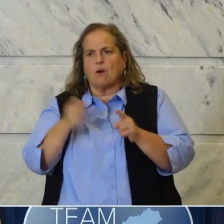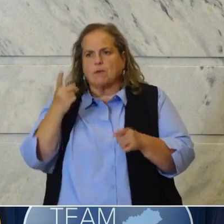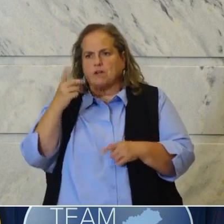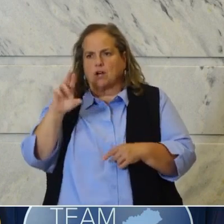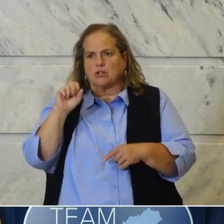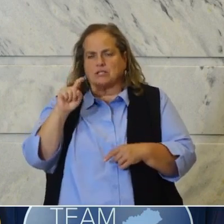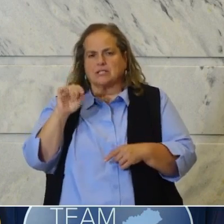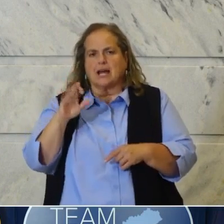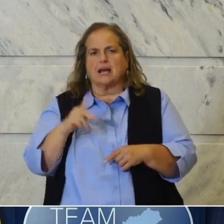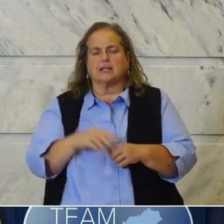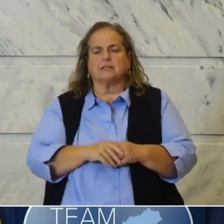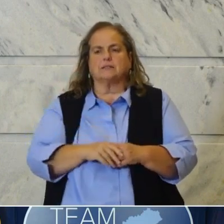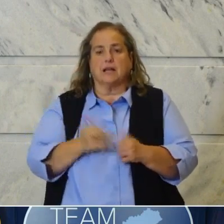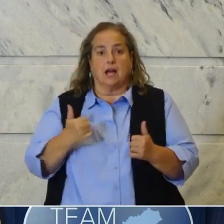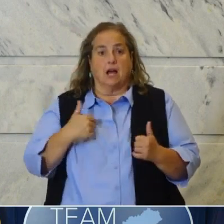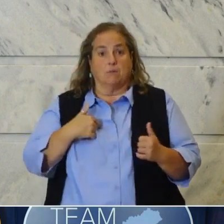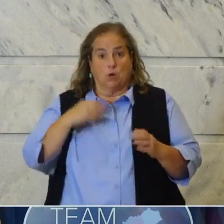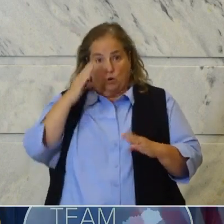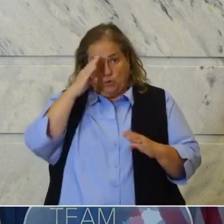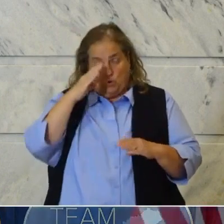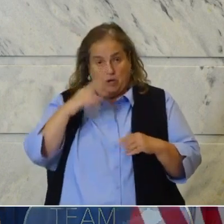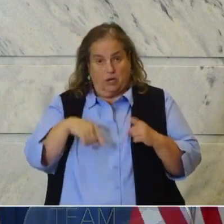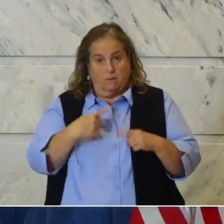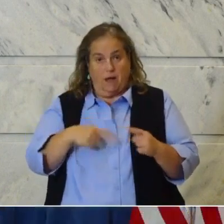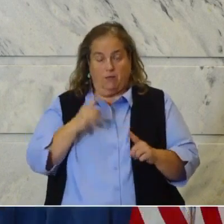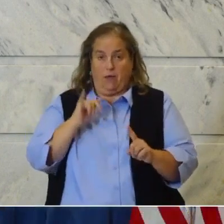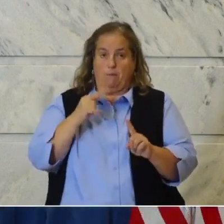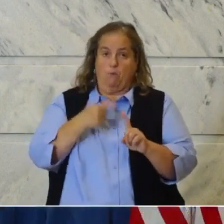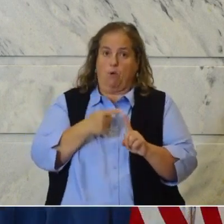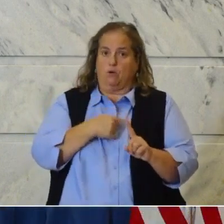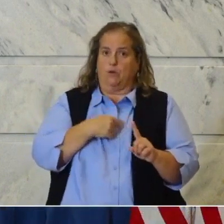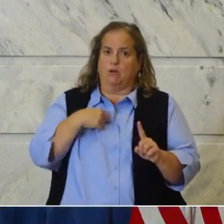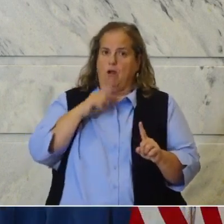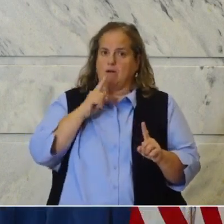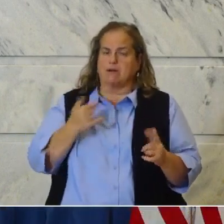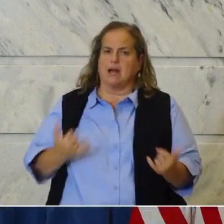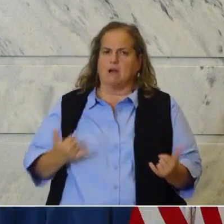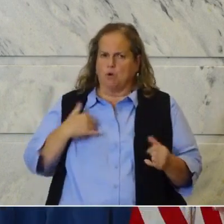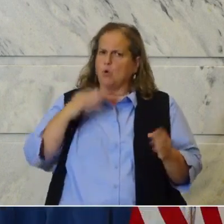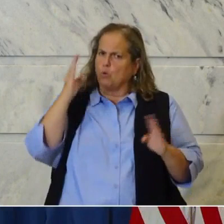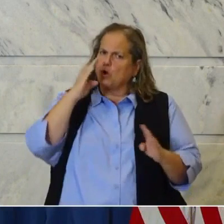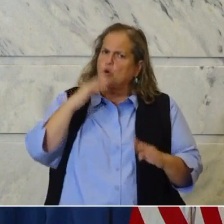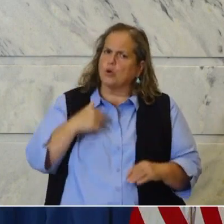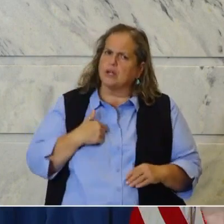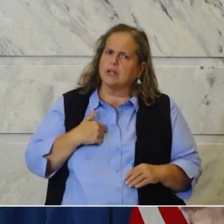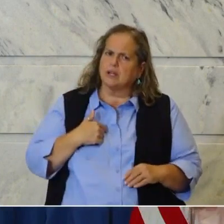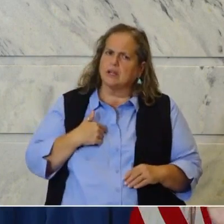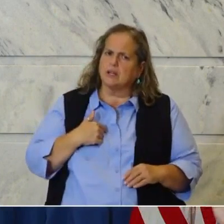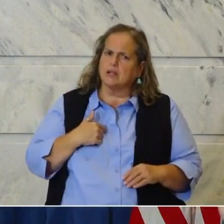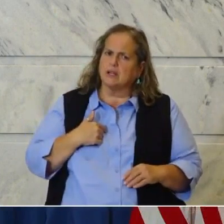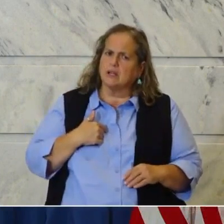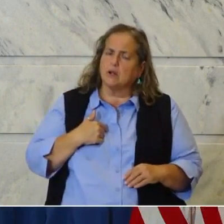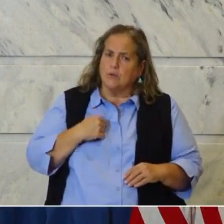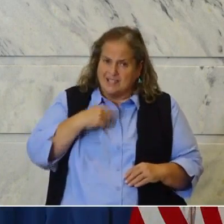worried about the point we're at. I'm worried about it. I mean, we saw ourselves be able to keep ourselves at